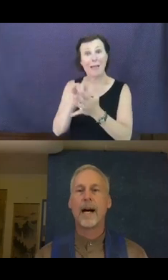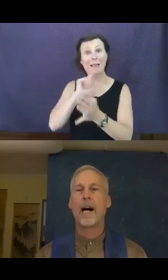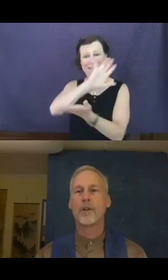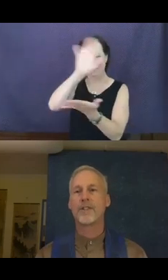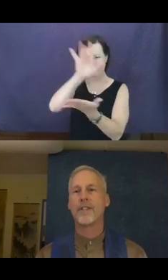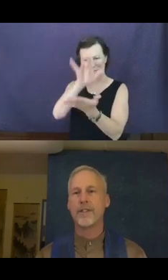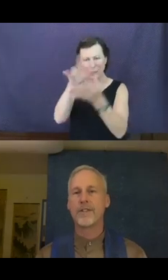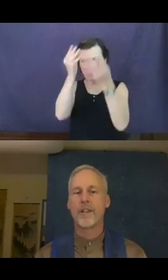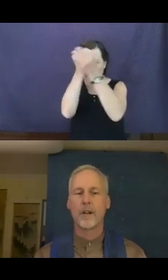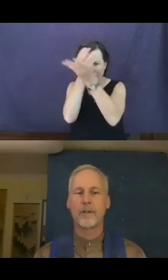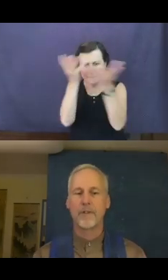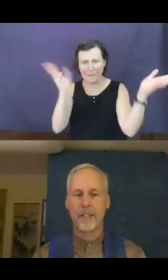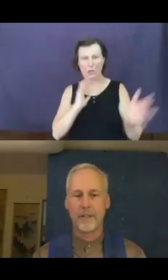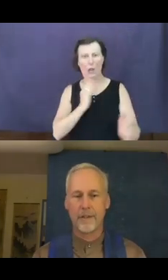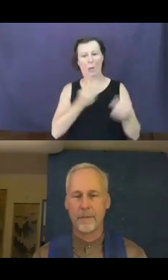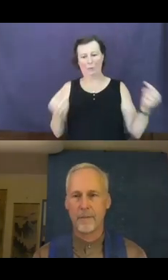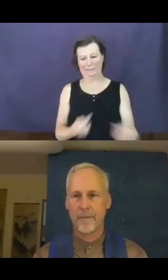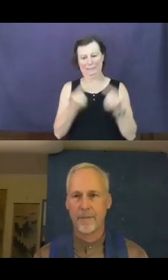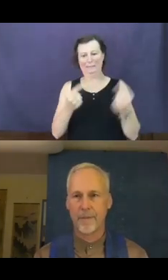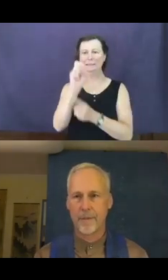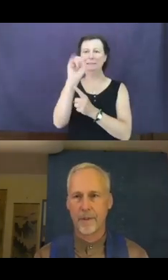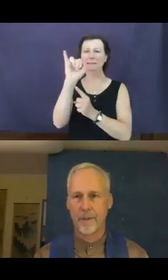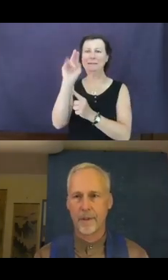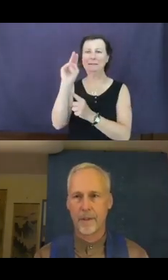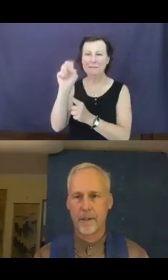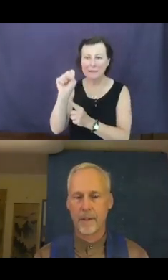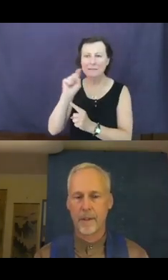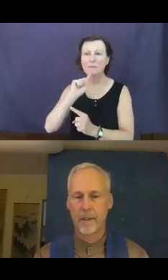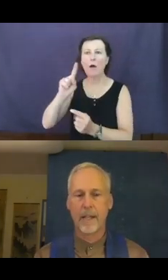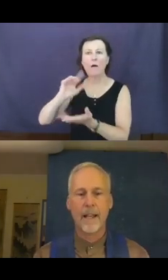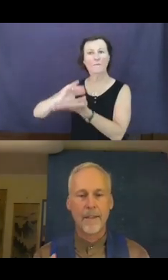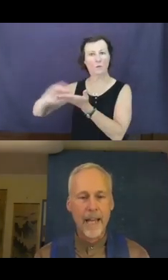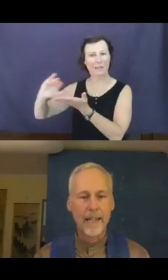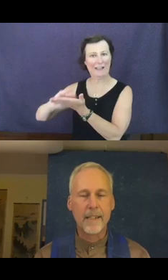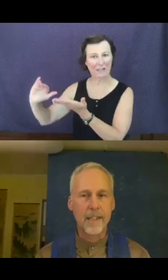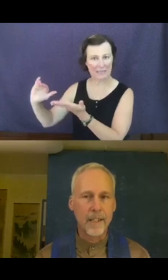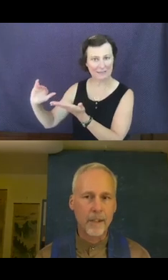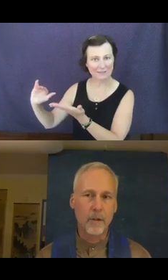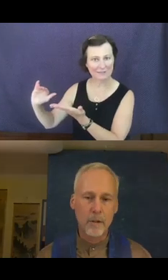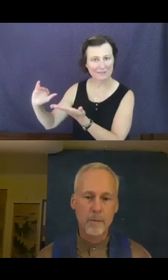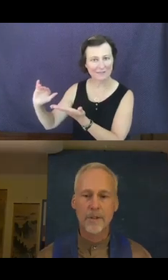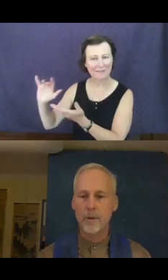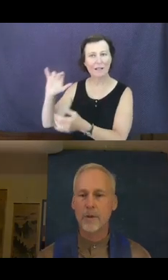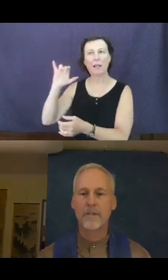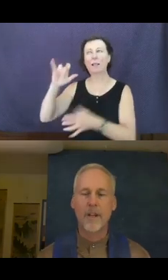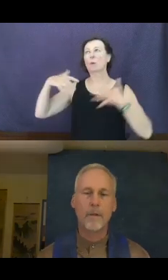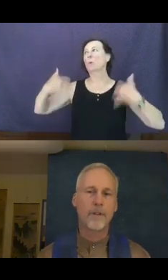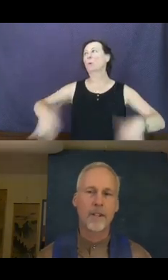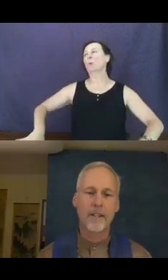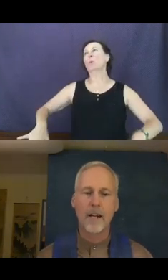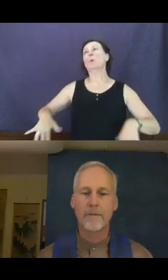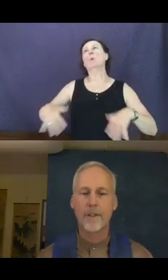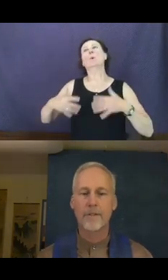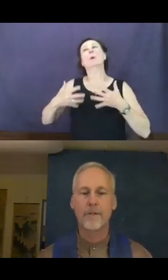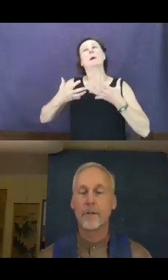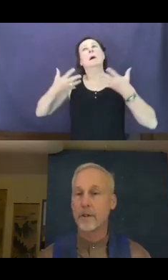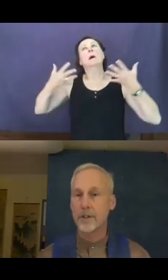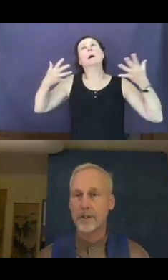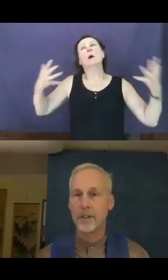our sins are forgiven. That is an enormous source of comfort and confidence to the Christian